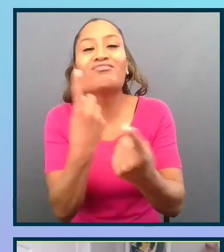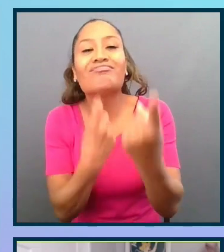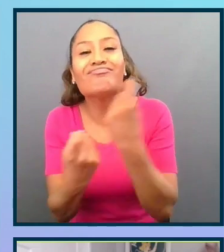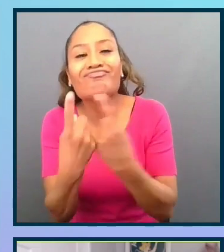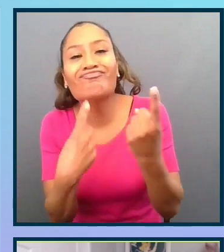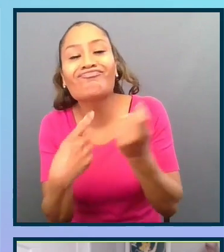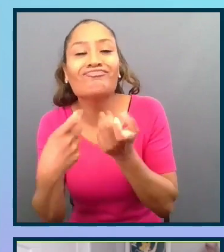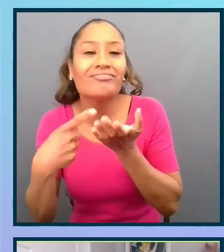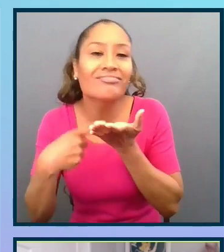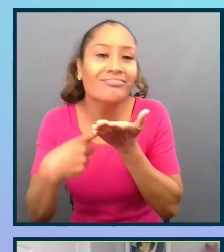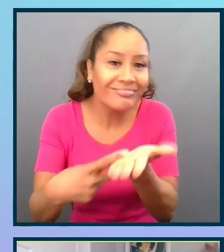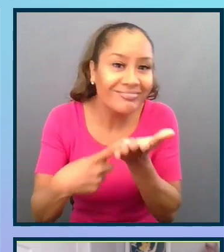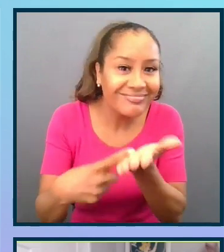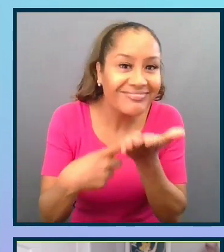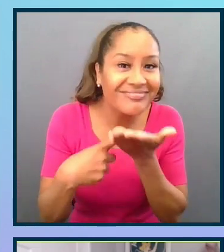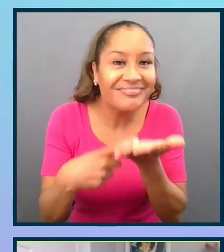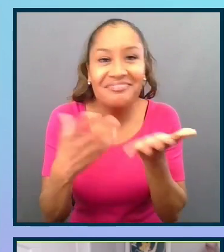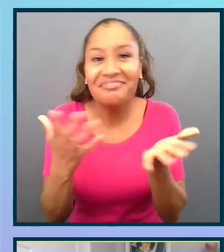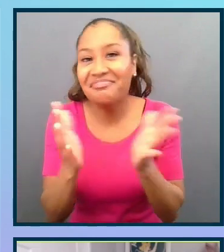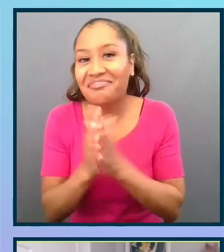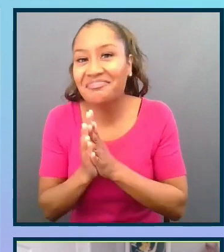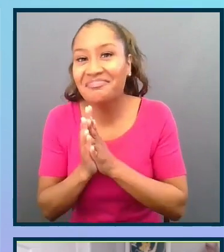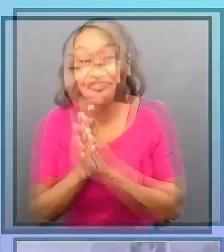So I'll, I'll get started there.